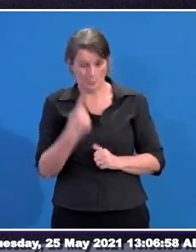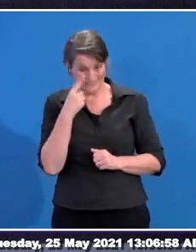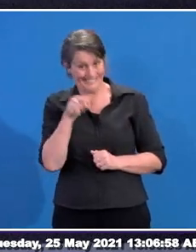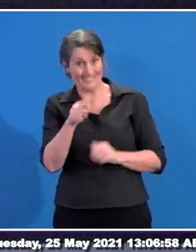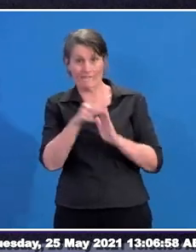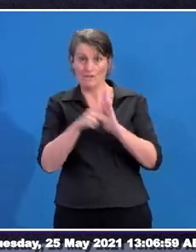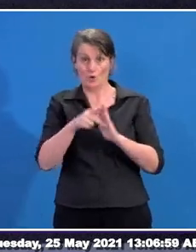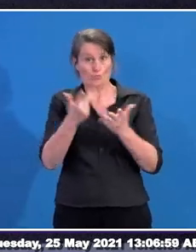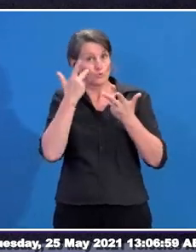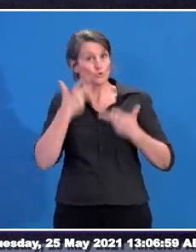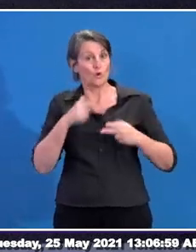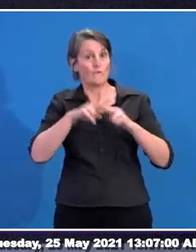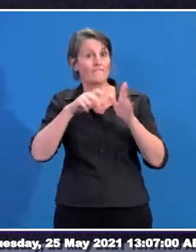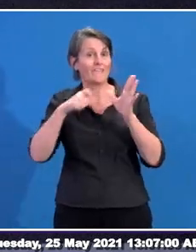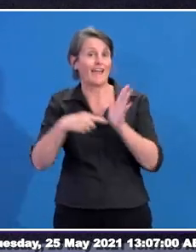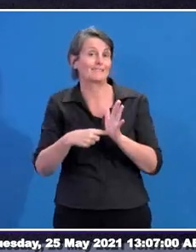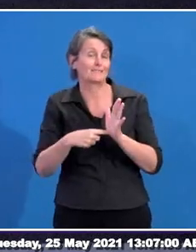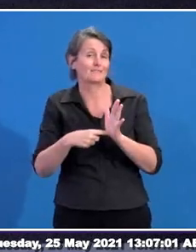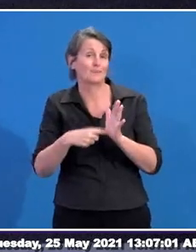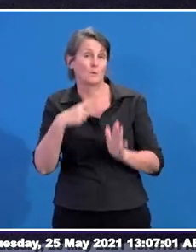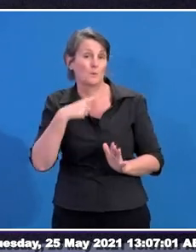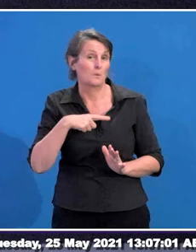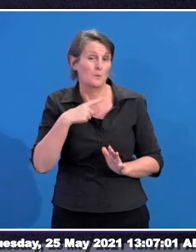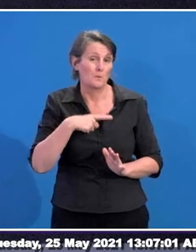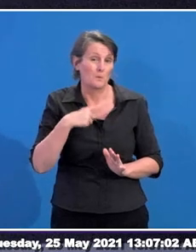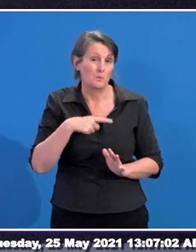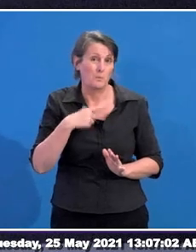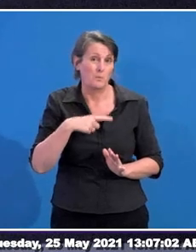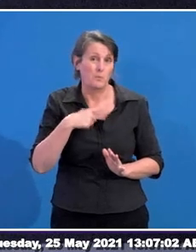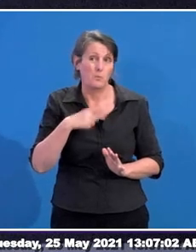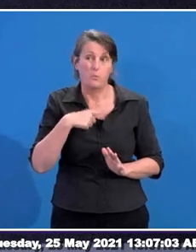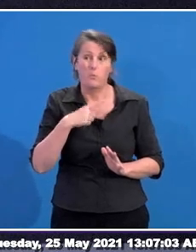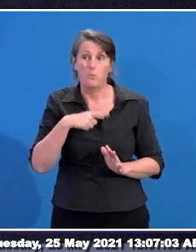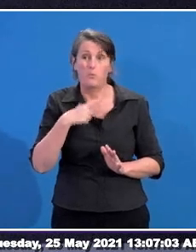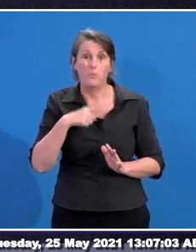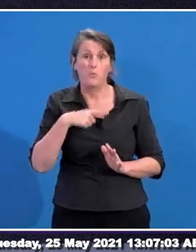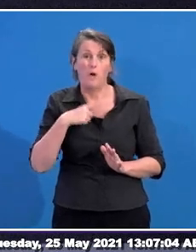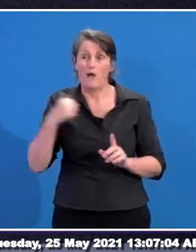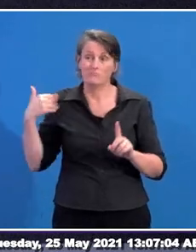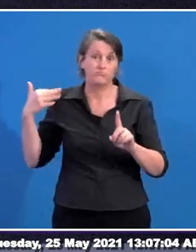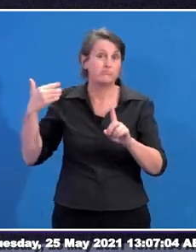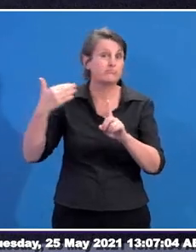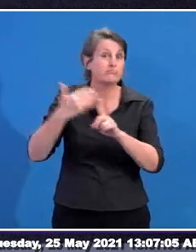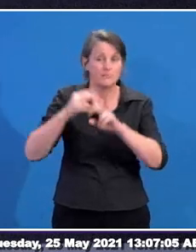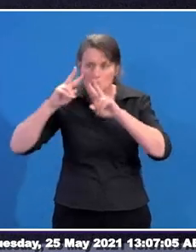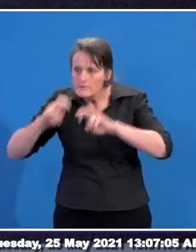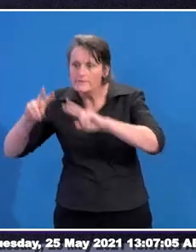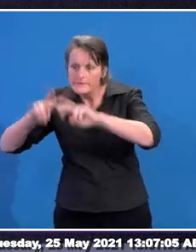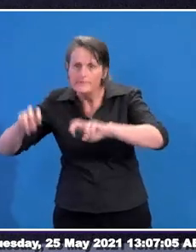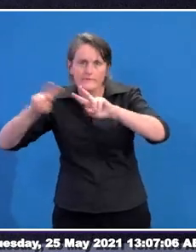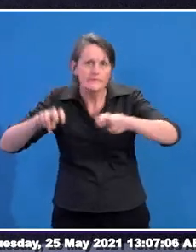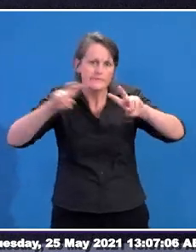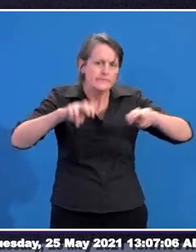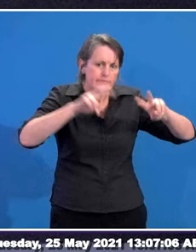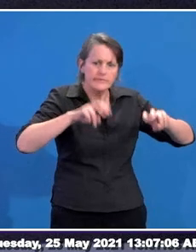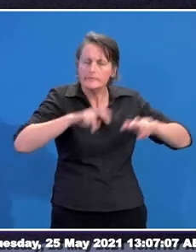Why go around spending so much time and getting to this point when